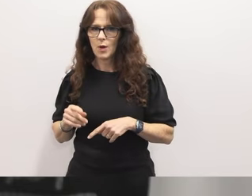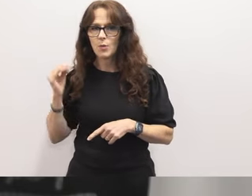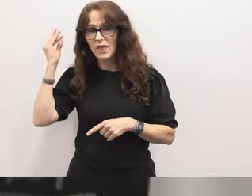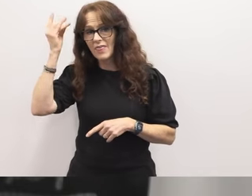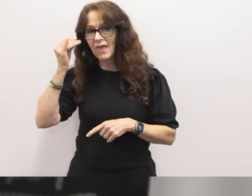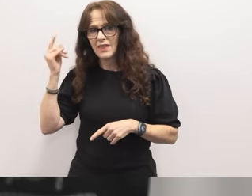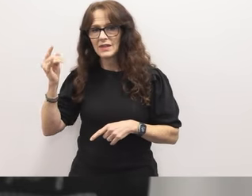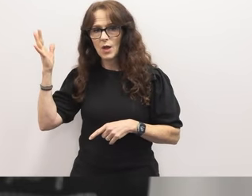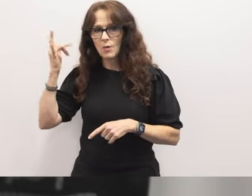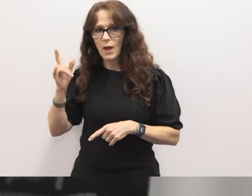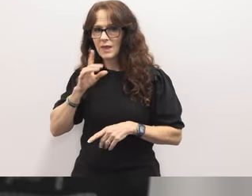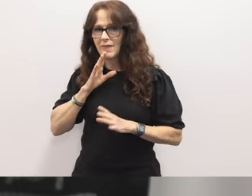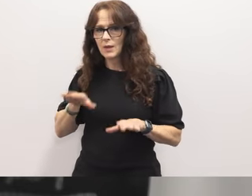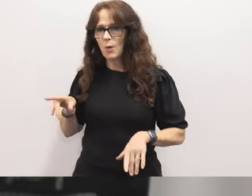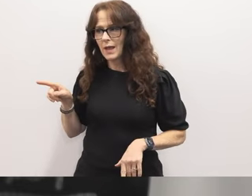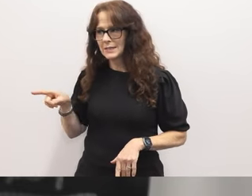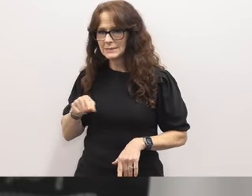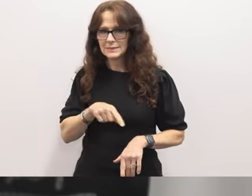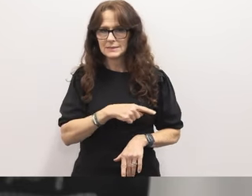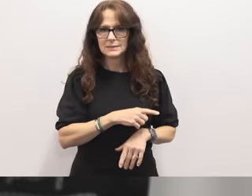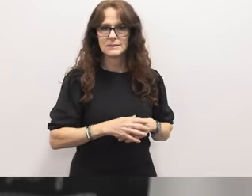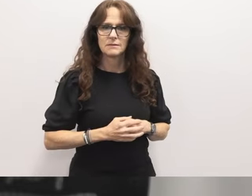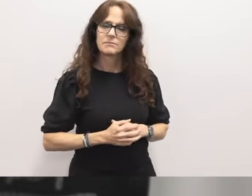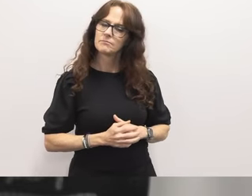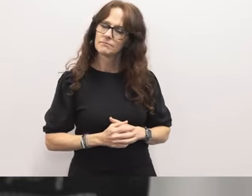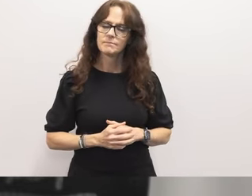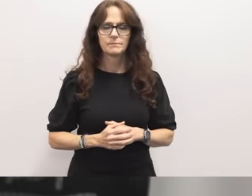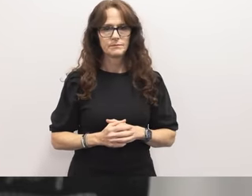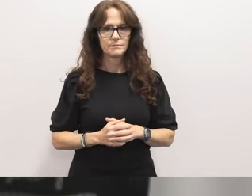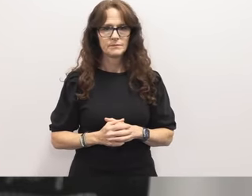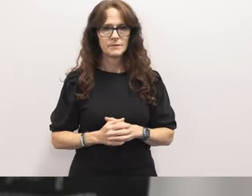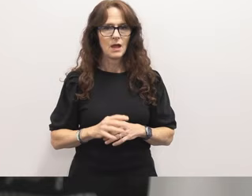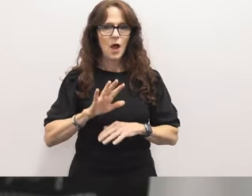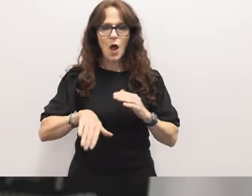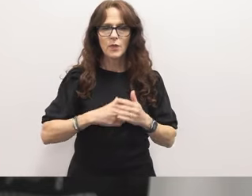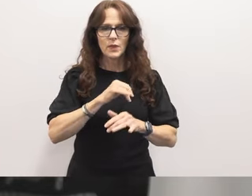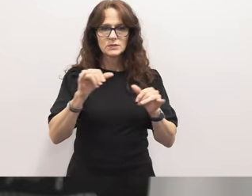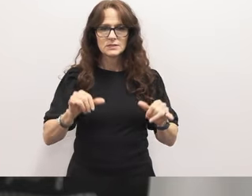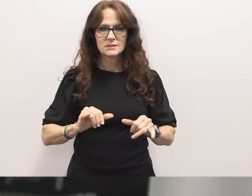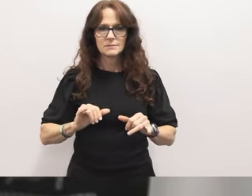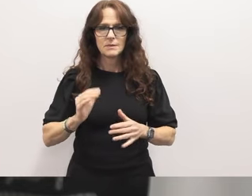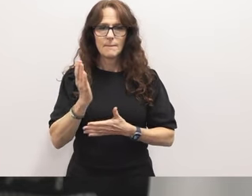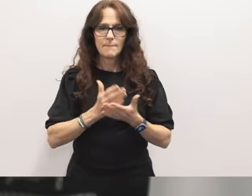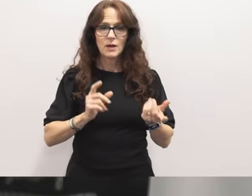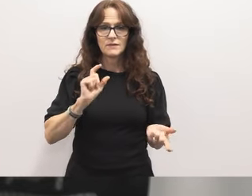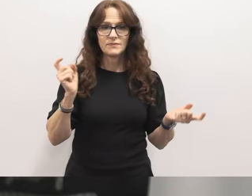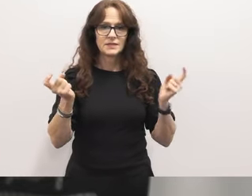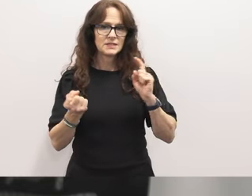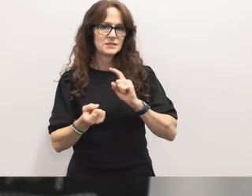and why are they quiet? Okay. So all of those systems are part of the change that has happened.